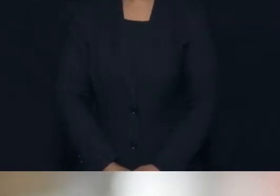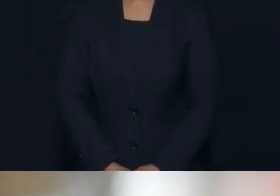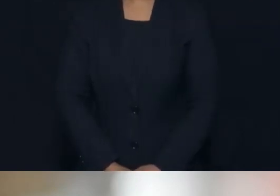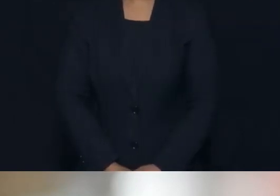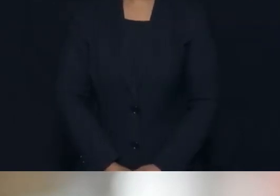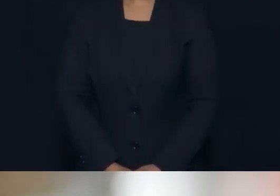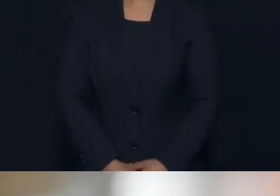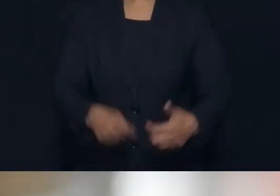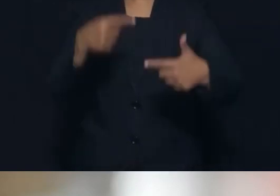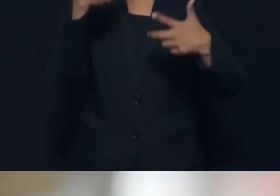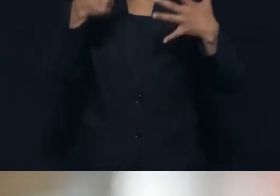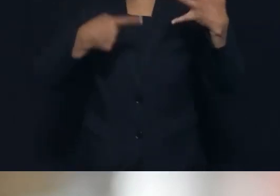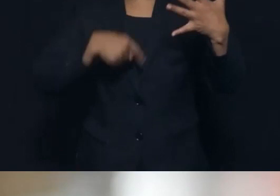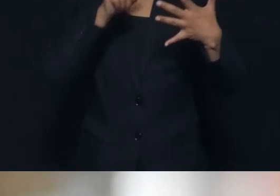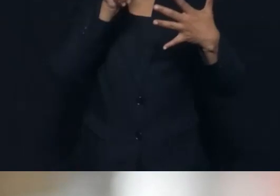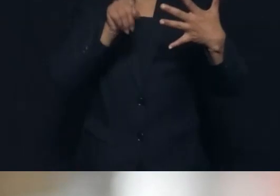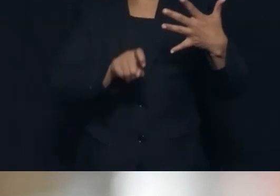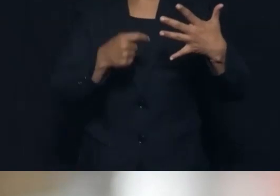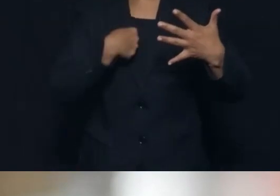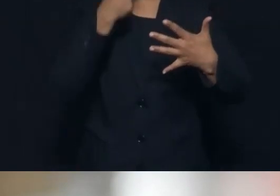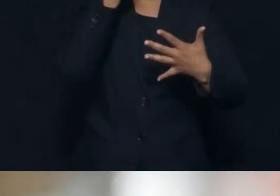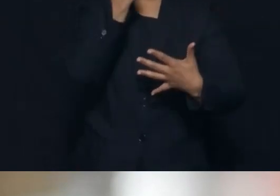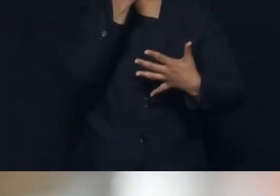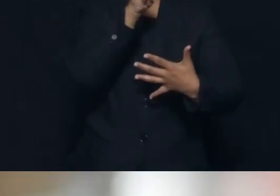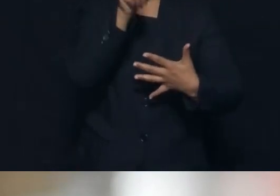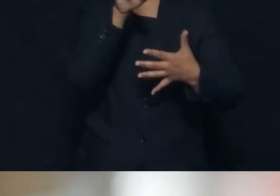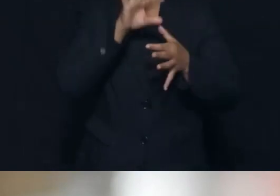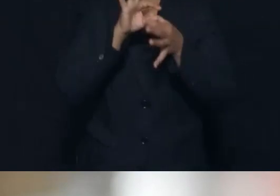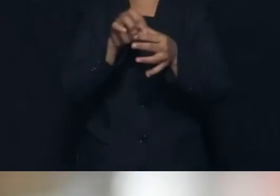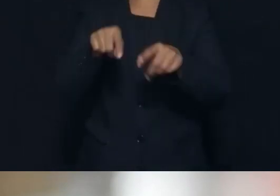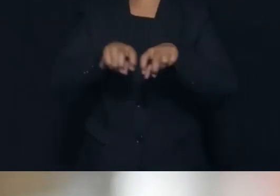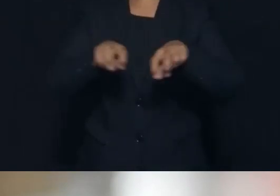when it comes to accessibility: I understand how useful it is that how, when you look into